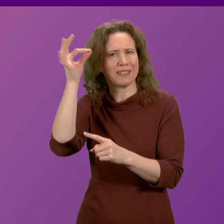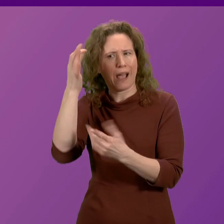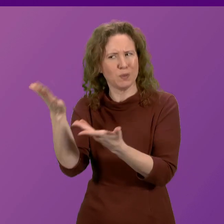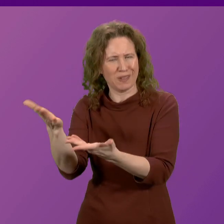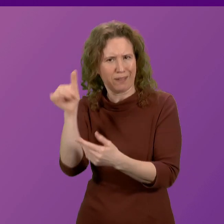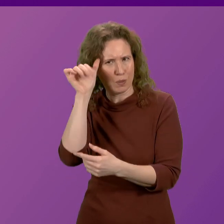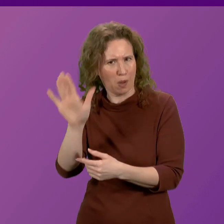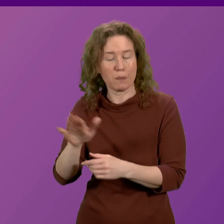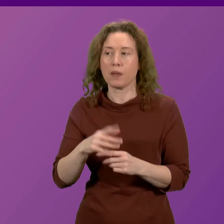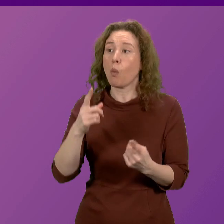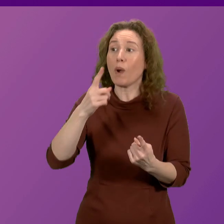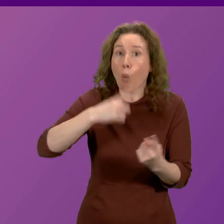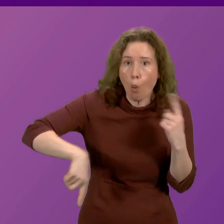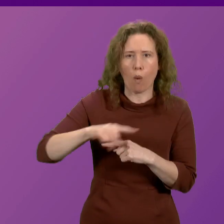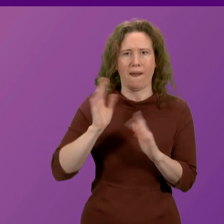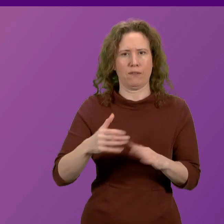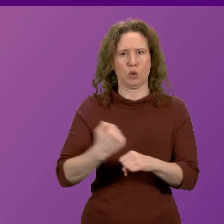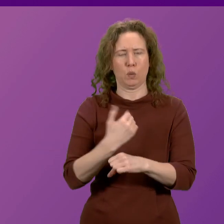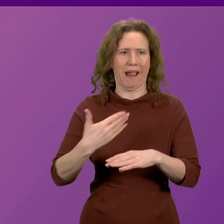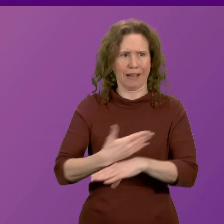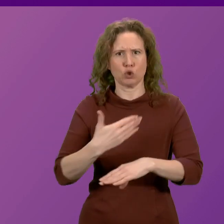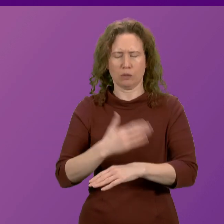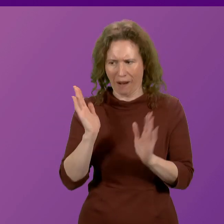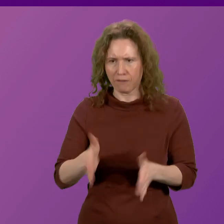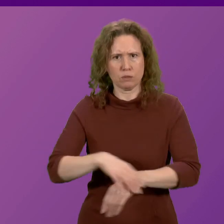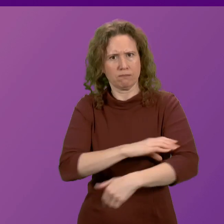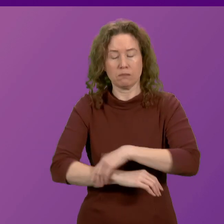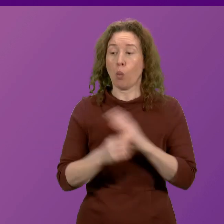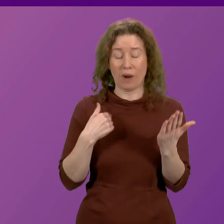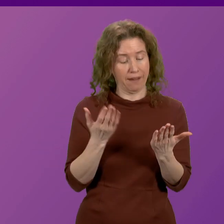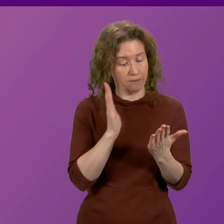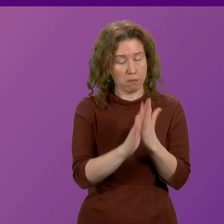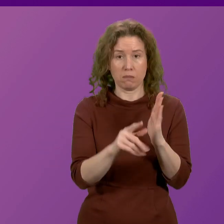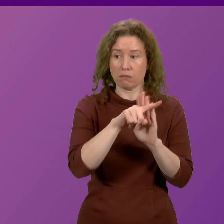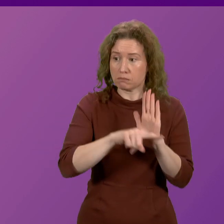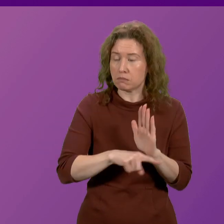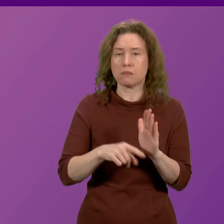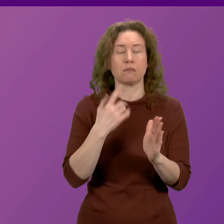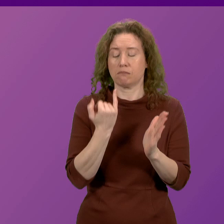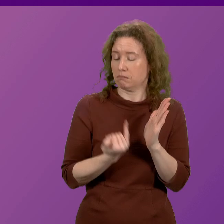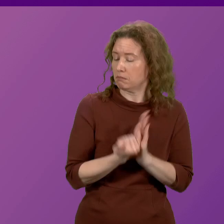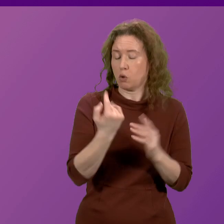We all have to take action. The Government has legislated to outlaw domestic abuse and,